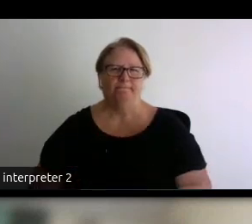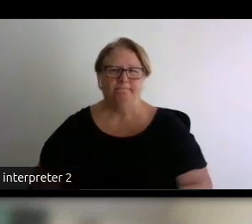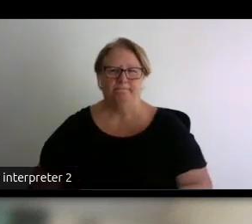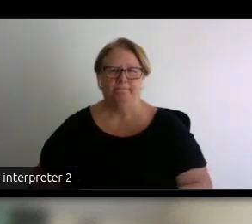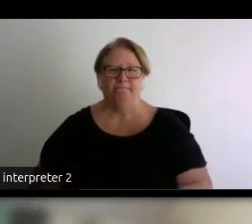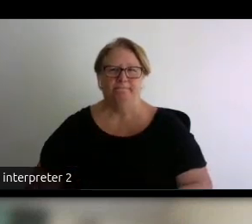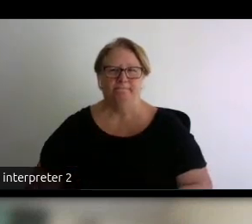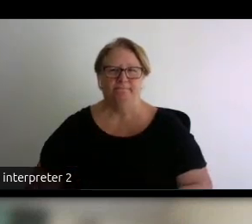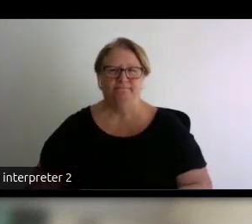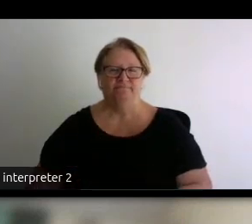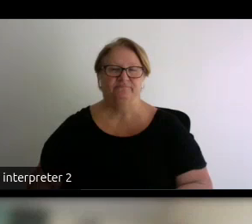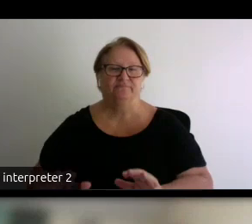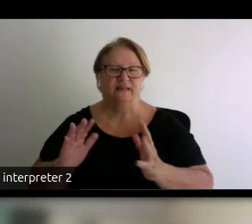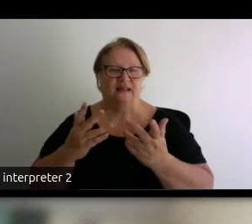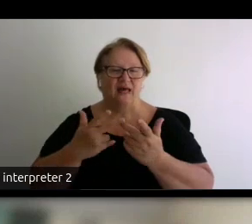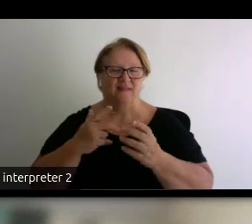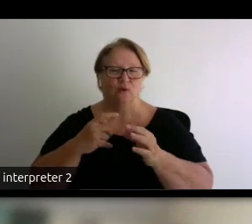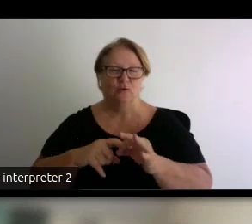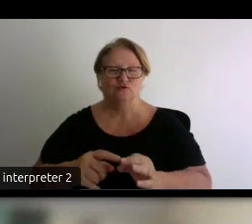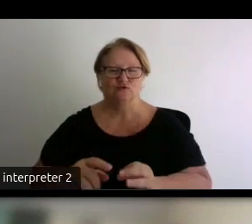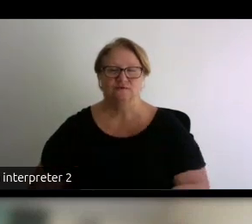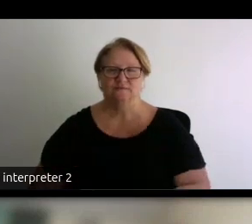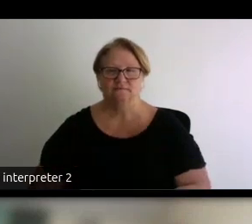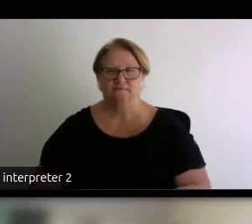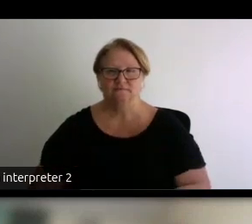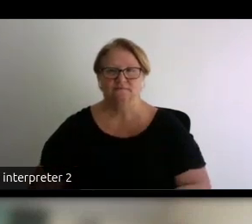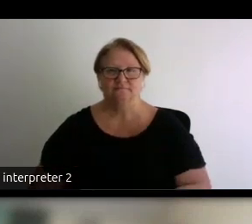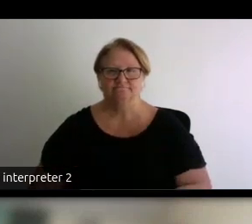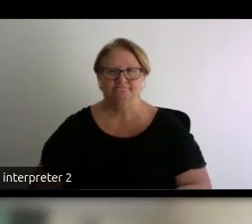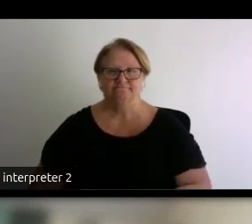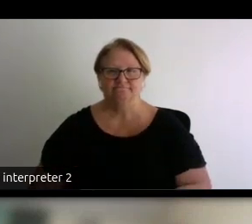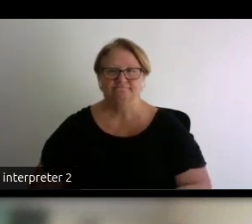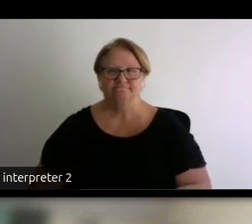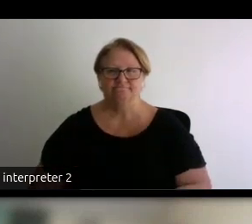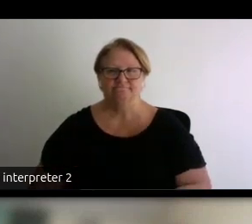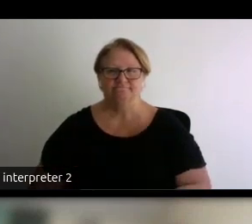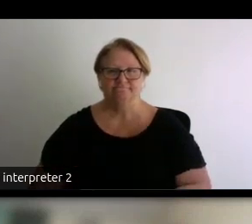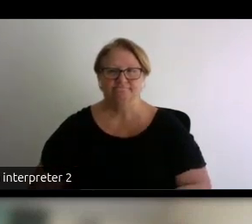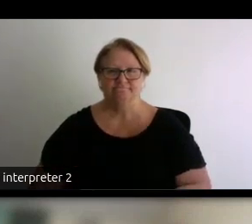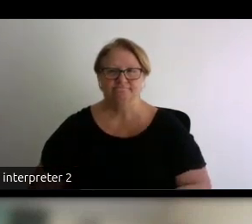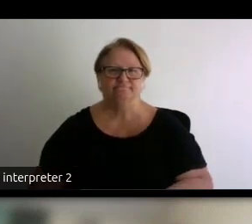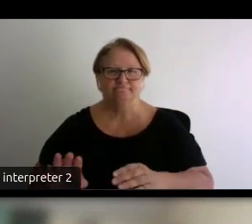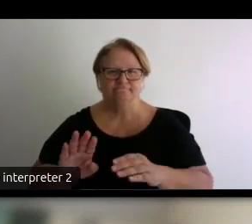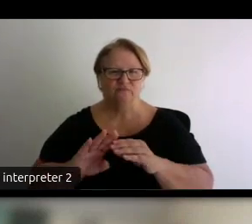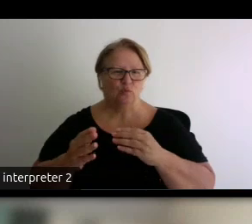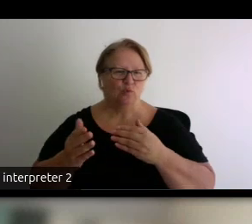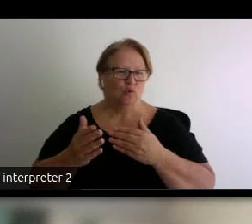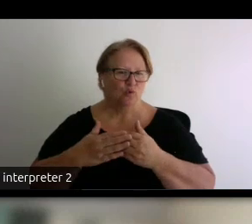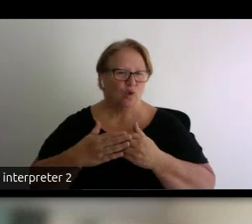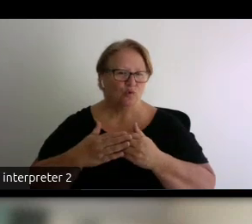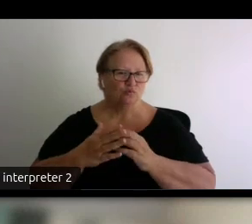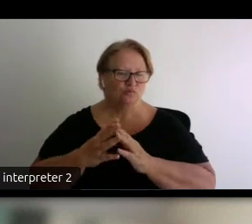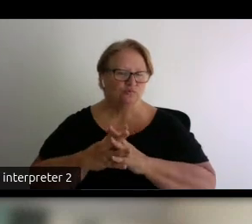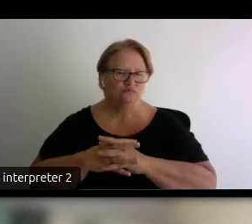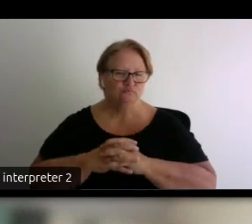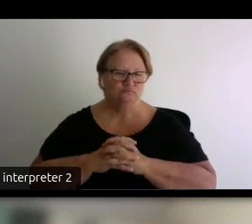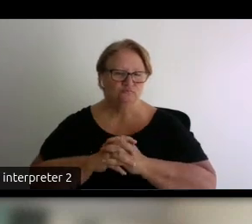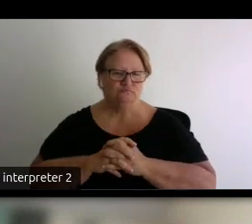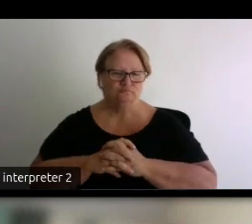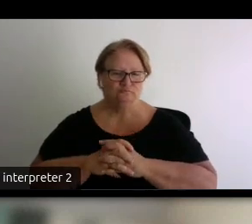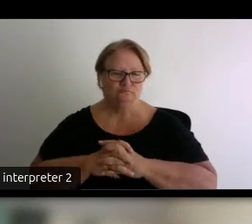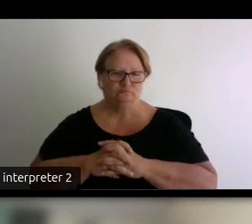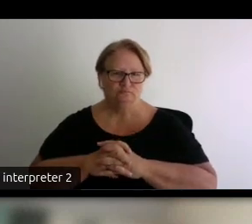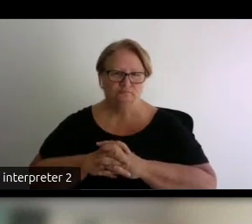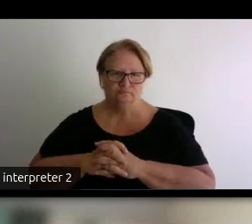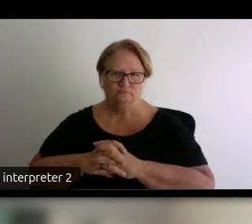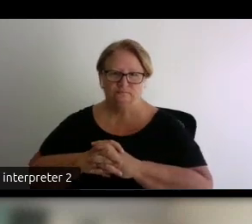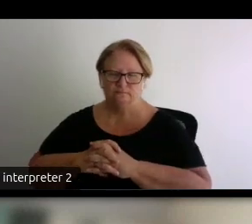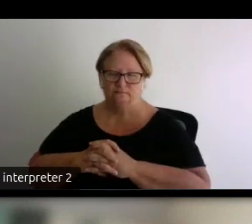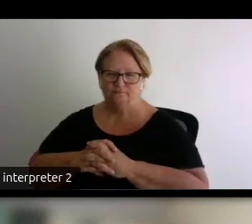any other questions before we sign off for today? I'll just give everyone another at the moment.